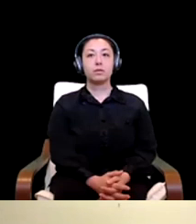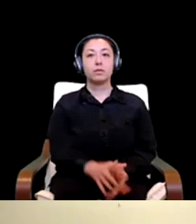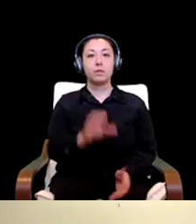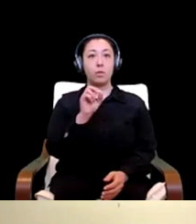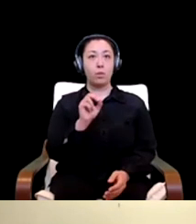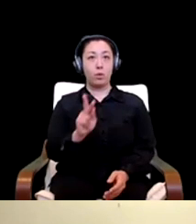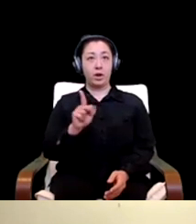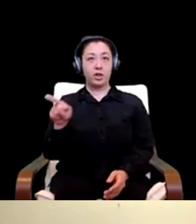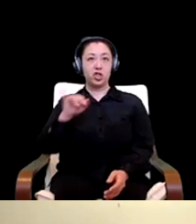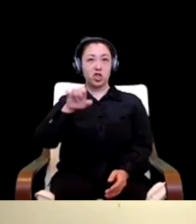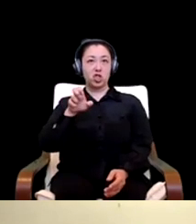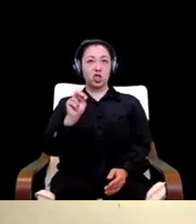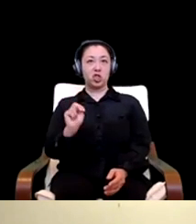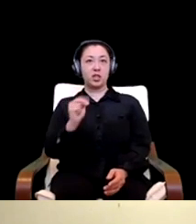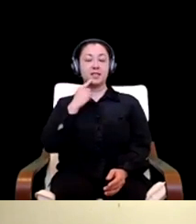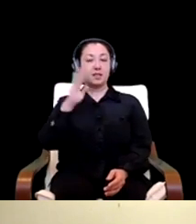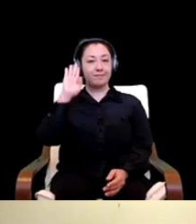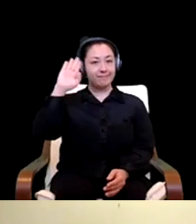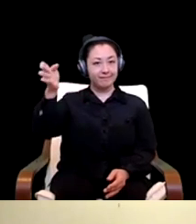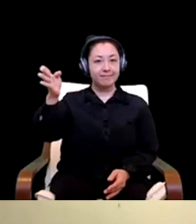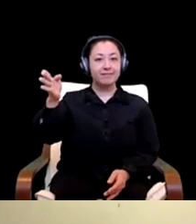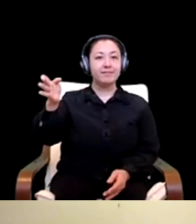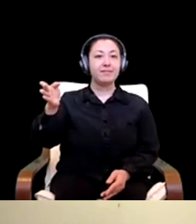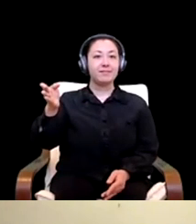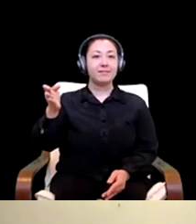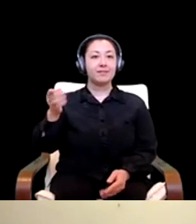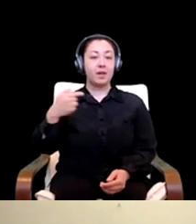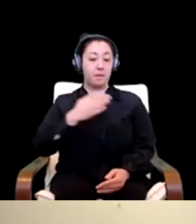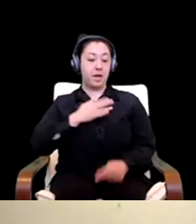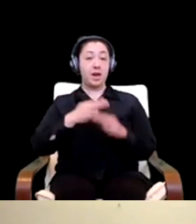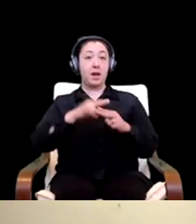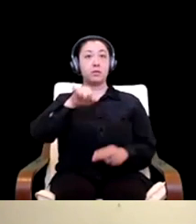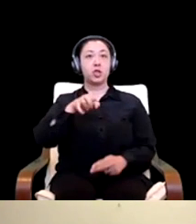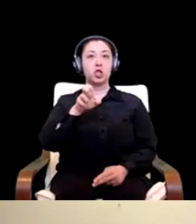Good afternoon everyone, I am Jen Gettelman